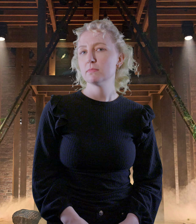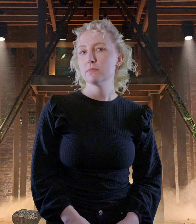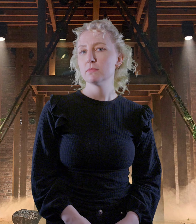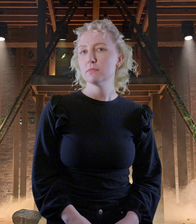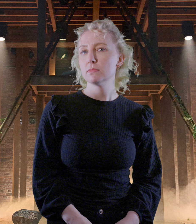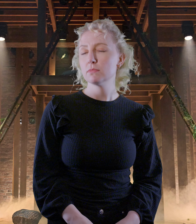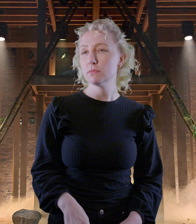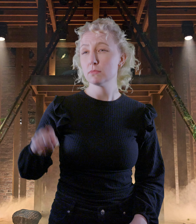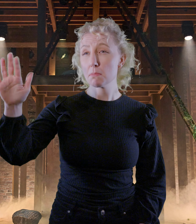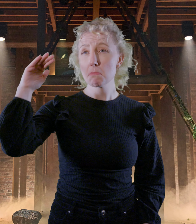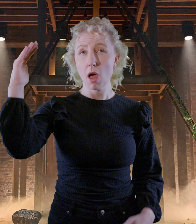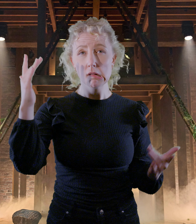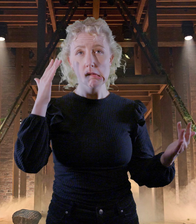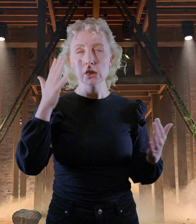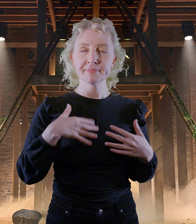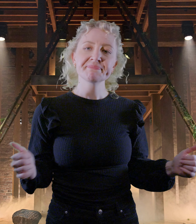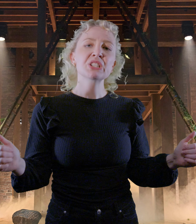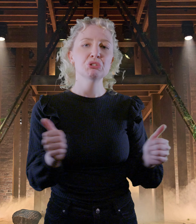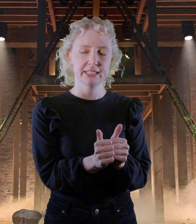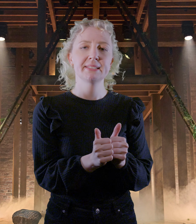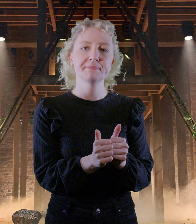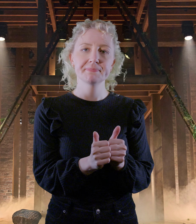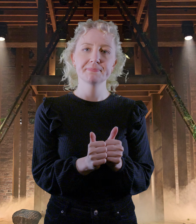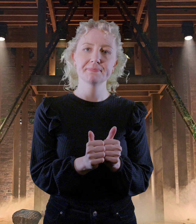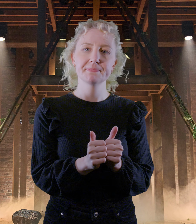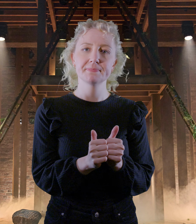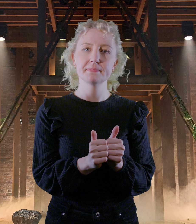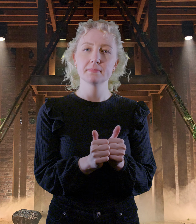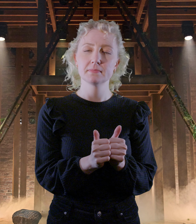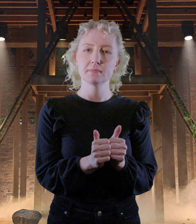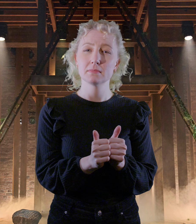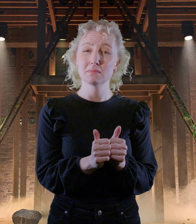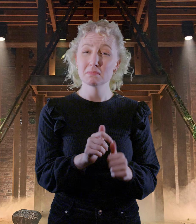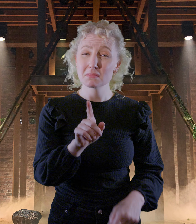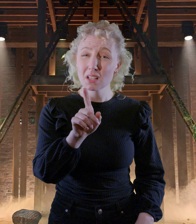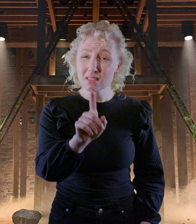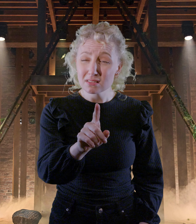The deal is made. However, it’s difficult for William and Agnes